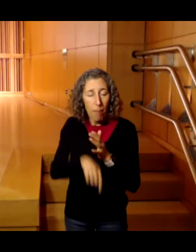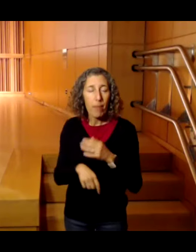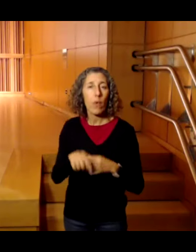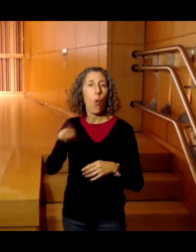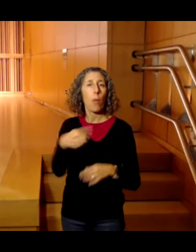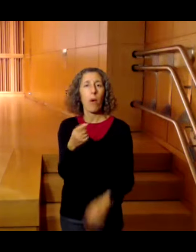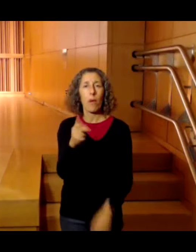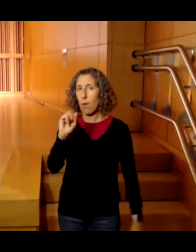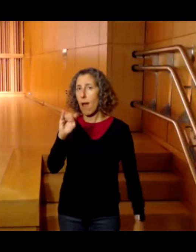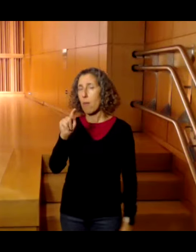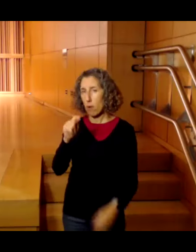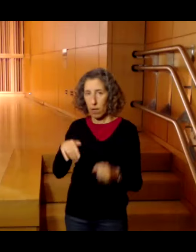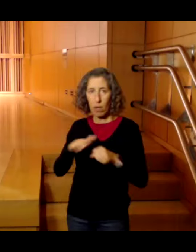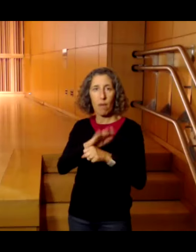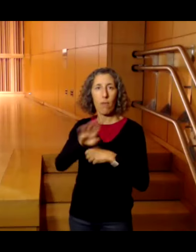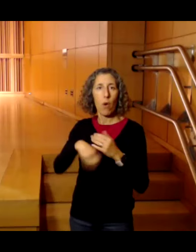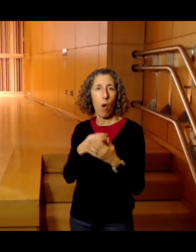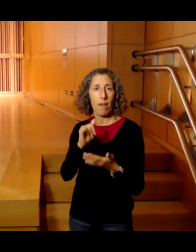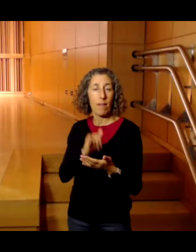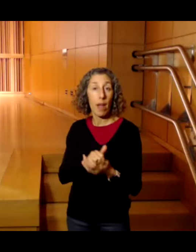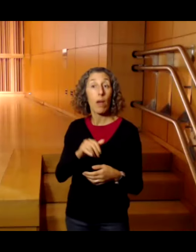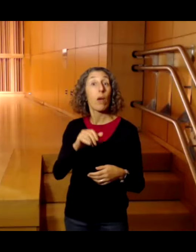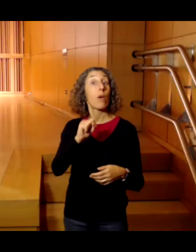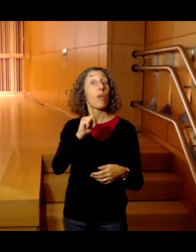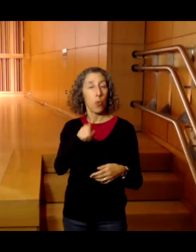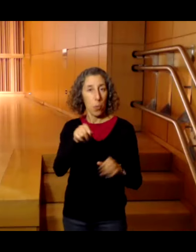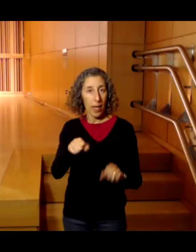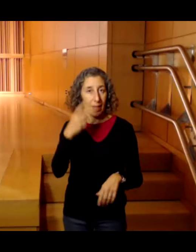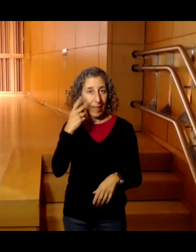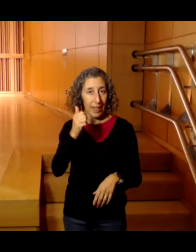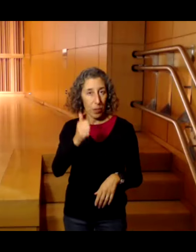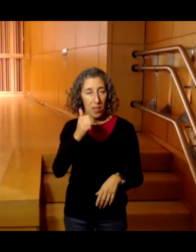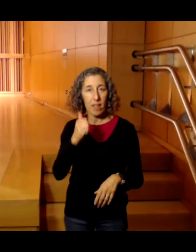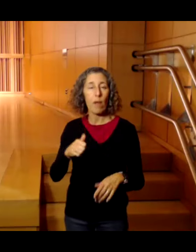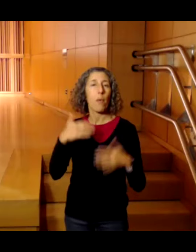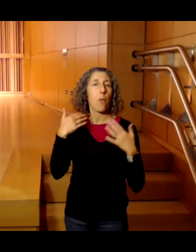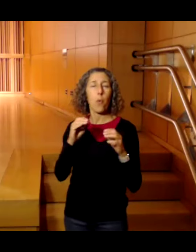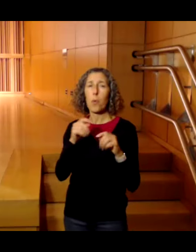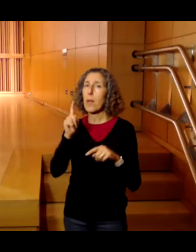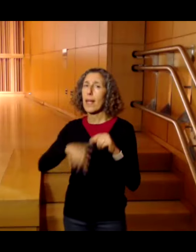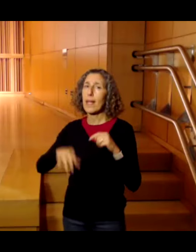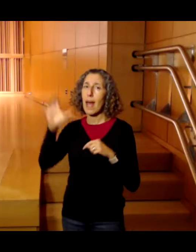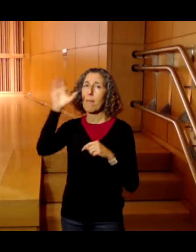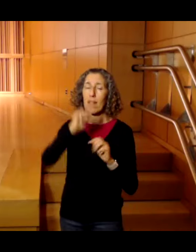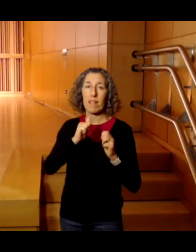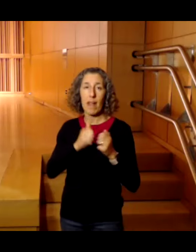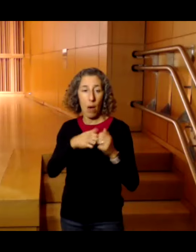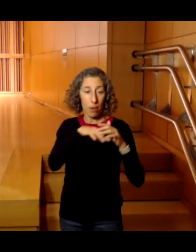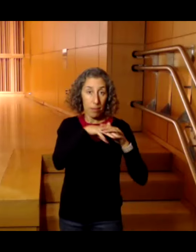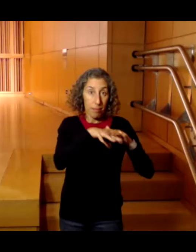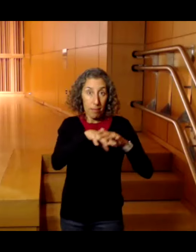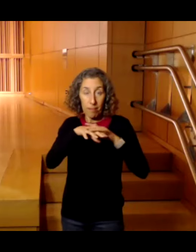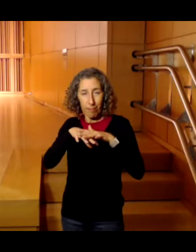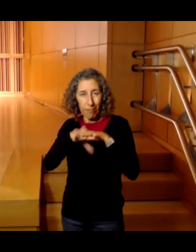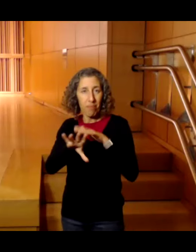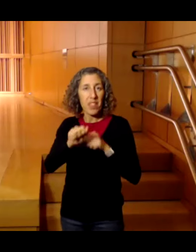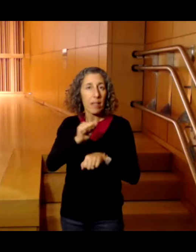There is an unmistakable thread in Robert's writing, a set of conceptual and ethical questions that have guided his work to date.